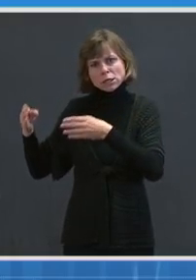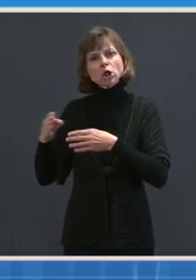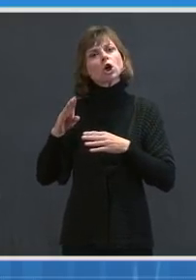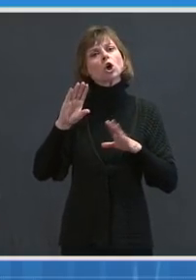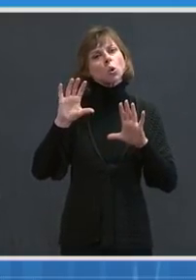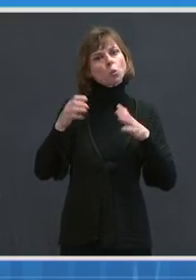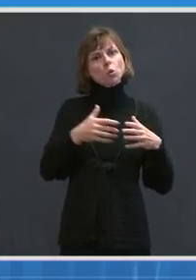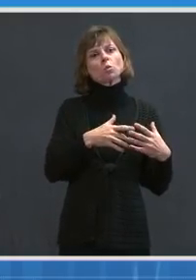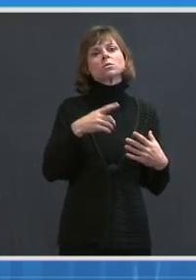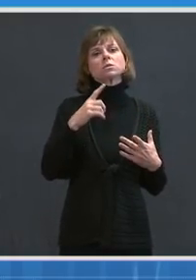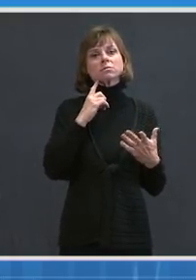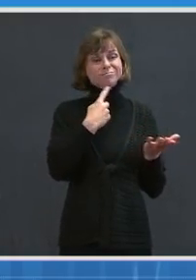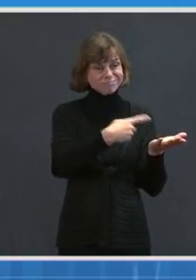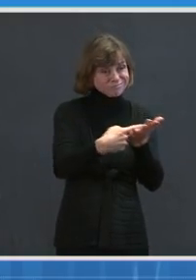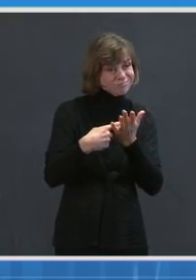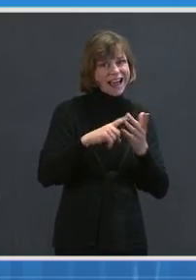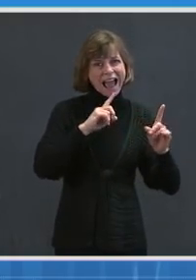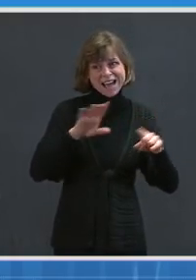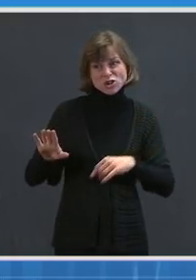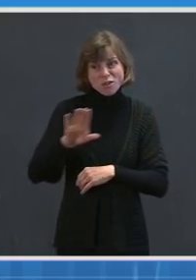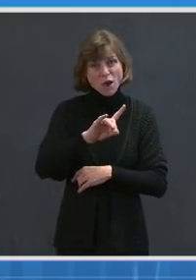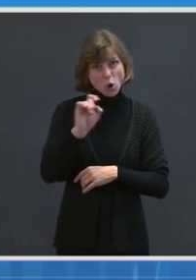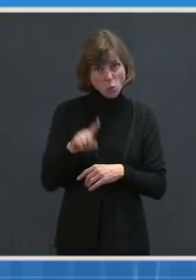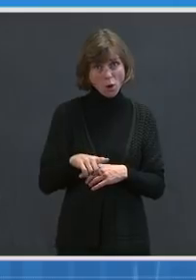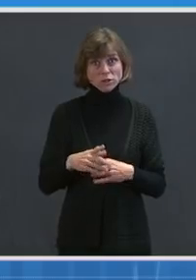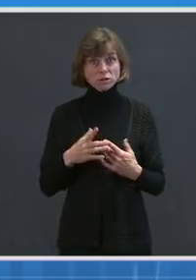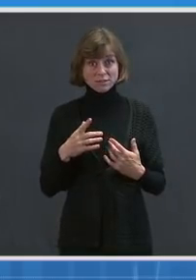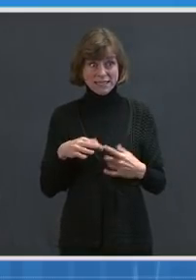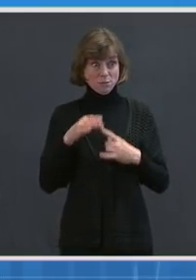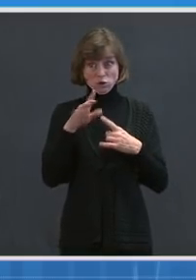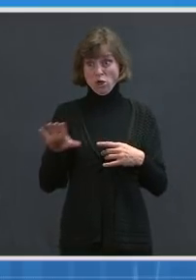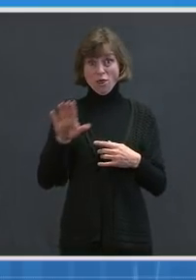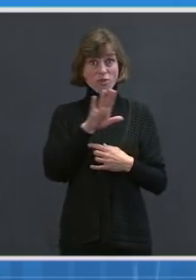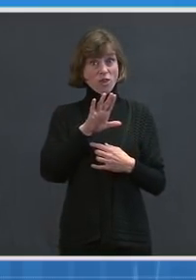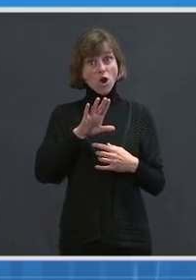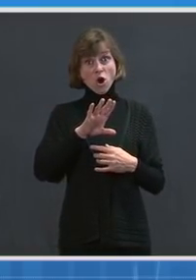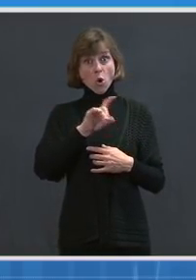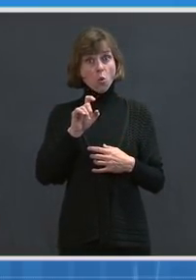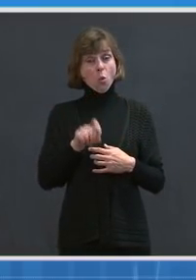and answering questions that people have. And those questions may differ based on where you live or how you identify.